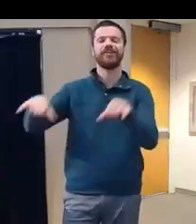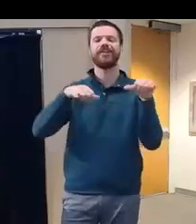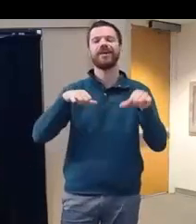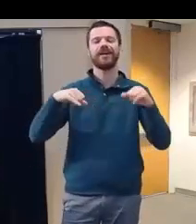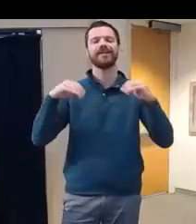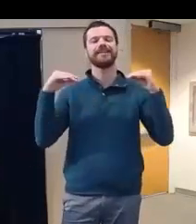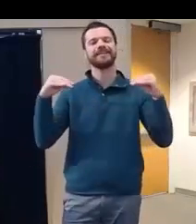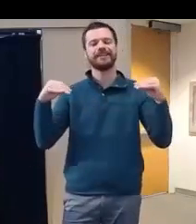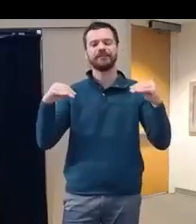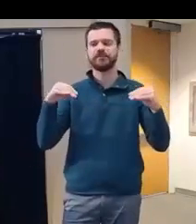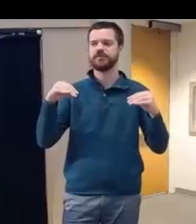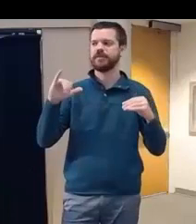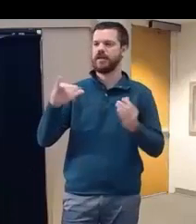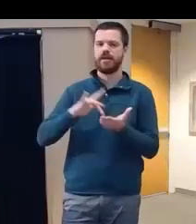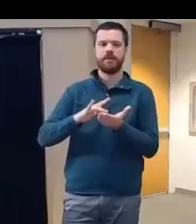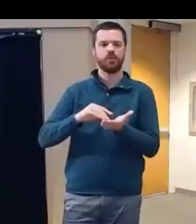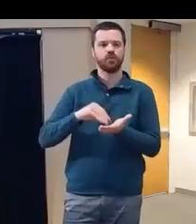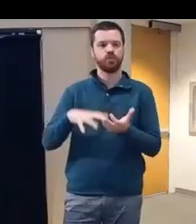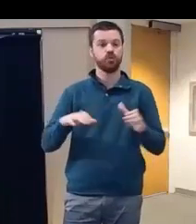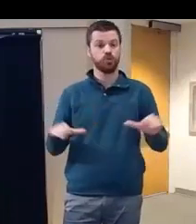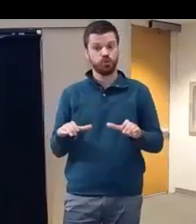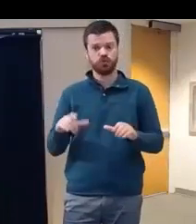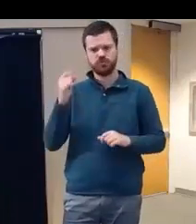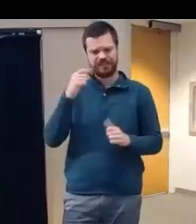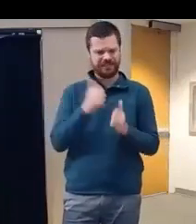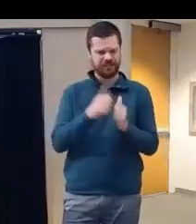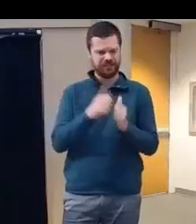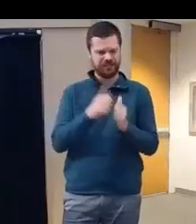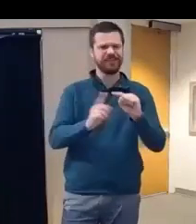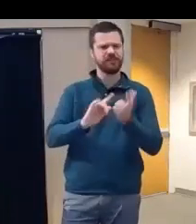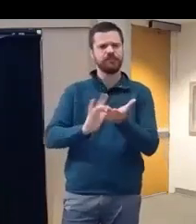that medical students do medical students are going to many different clinical sites and they